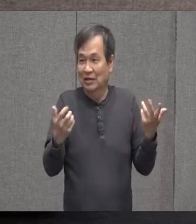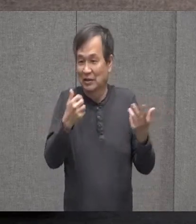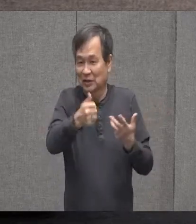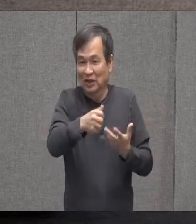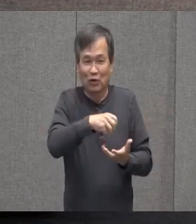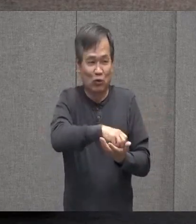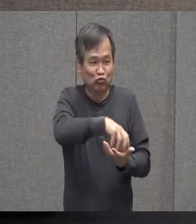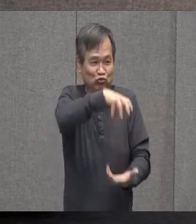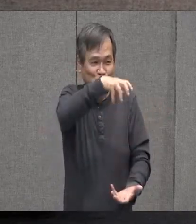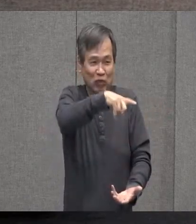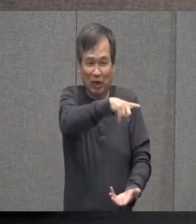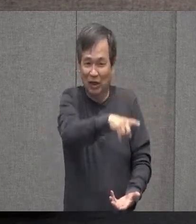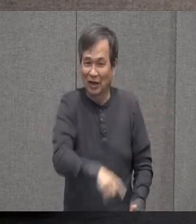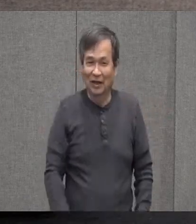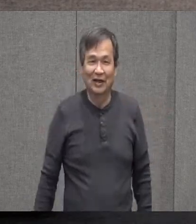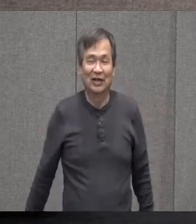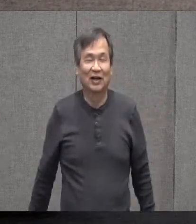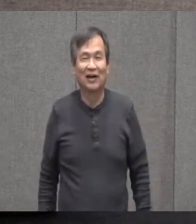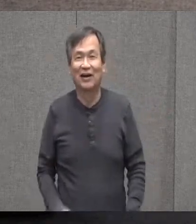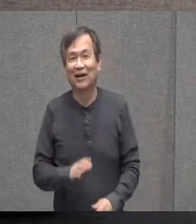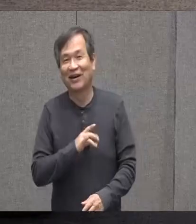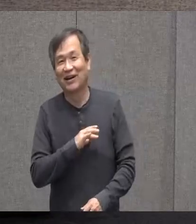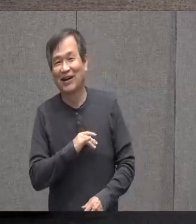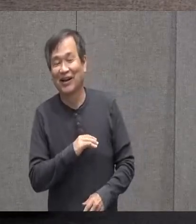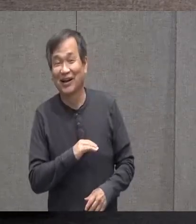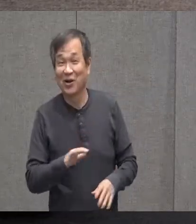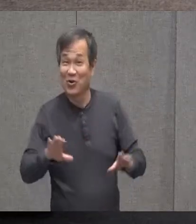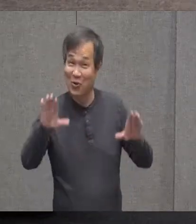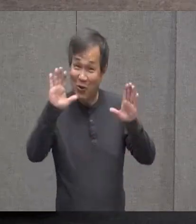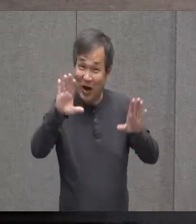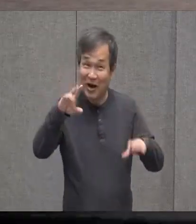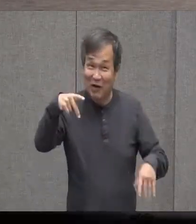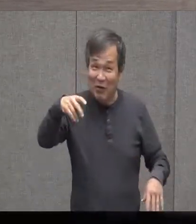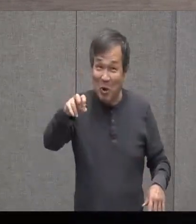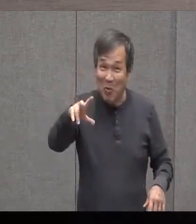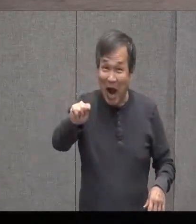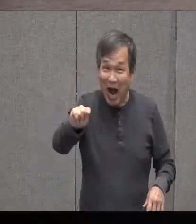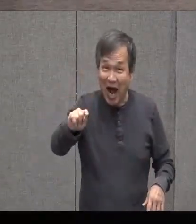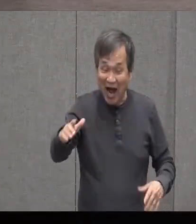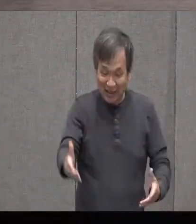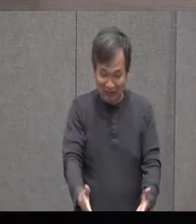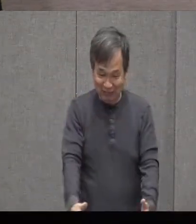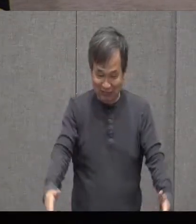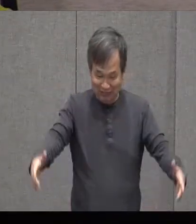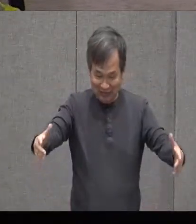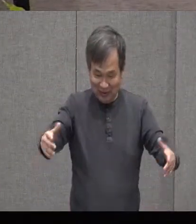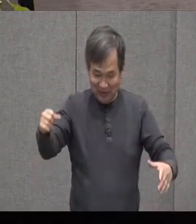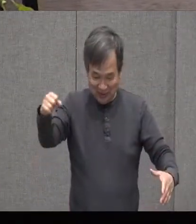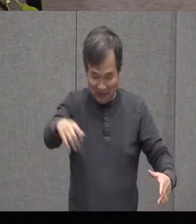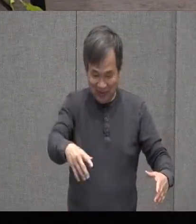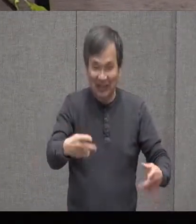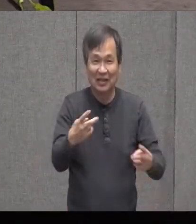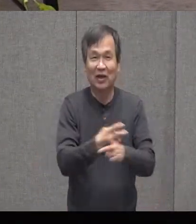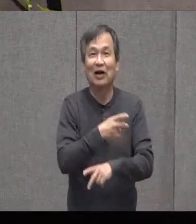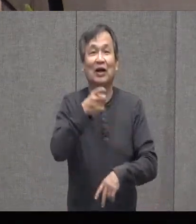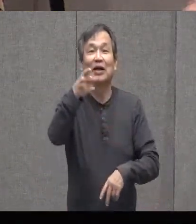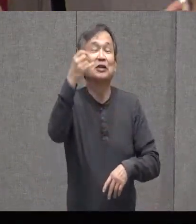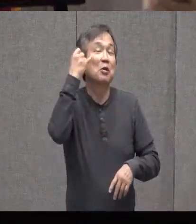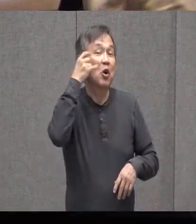(gasps) What a wonderful pot! A pot that doubles everything. I wonder what you might put in that pot